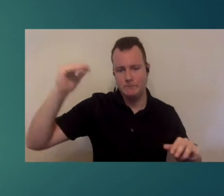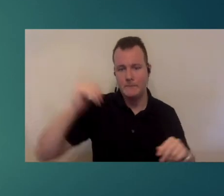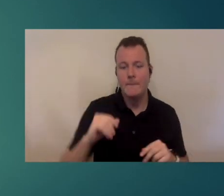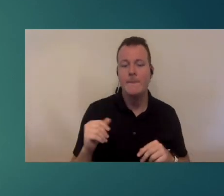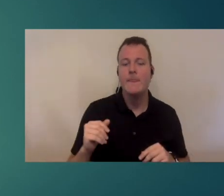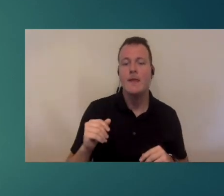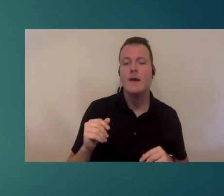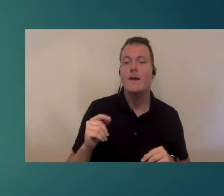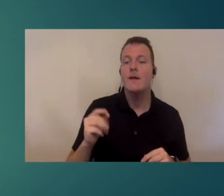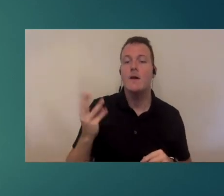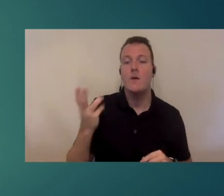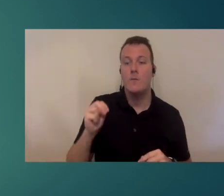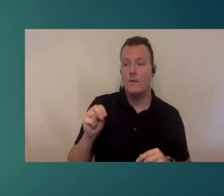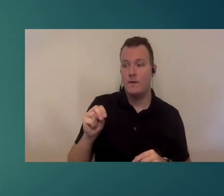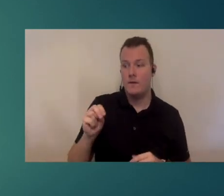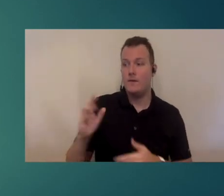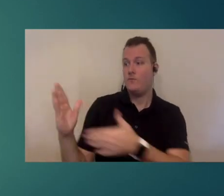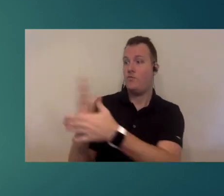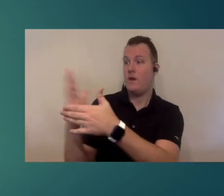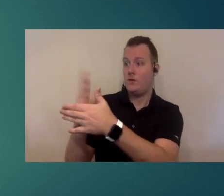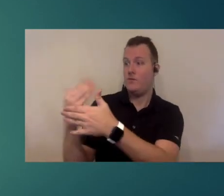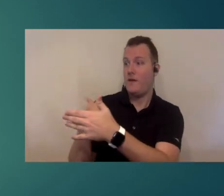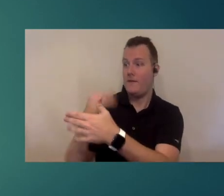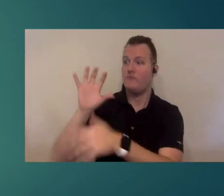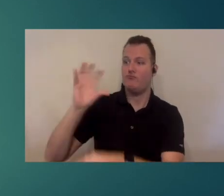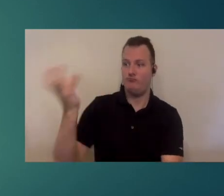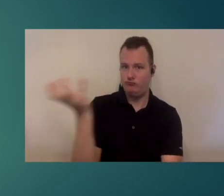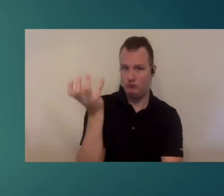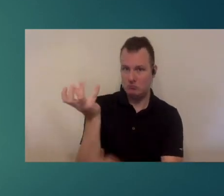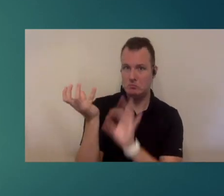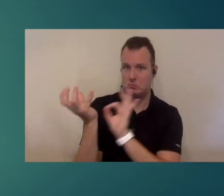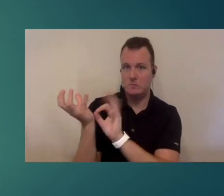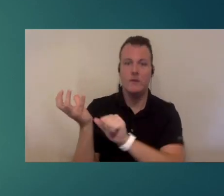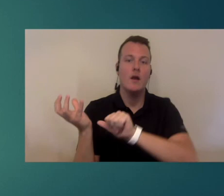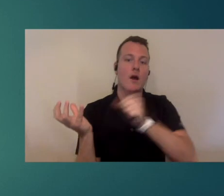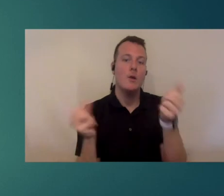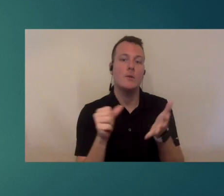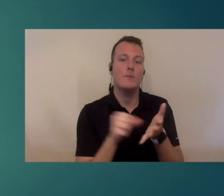have that range, you're going to open another Google, and you're just- page, and